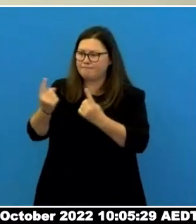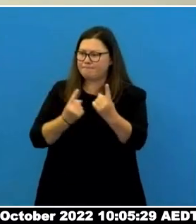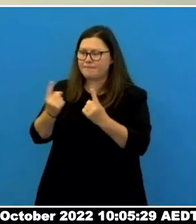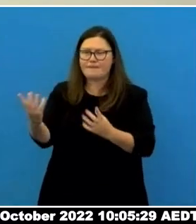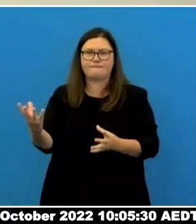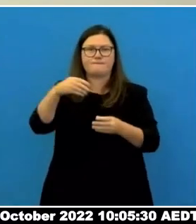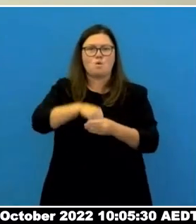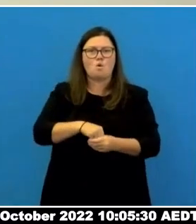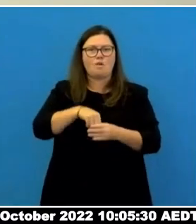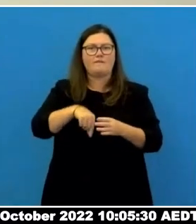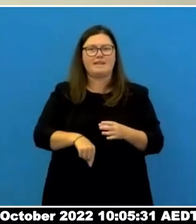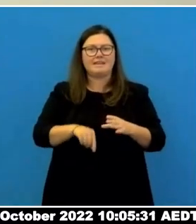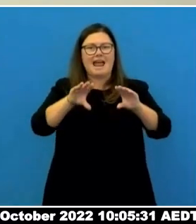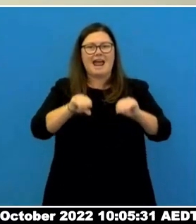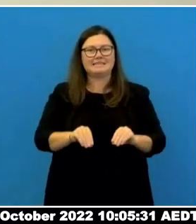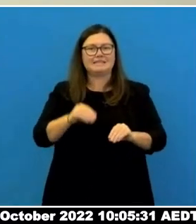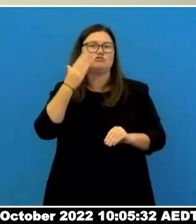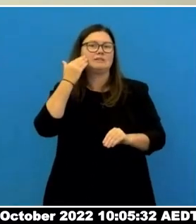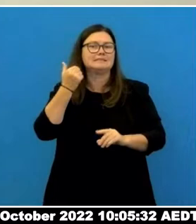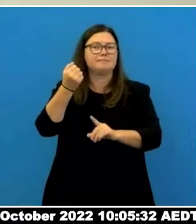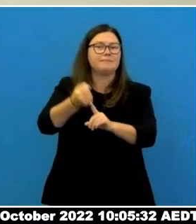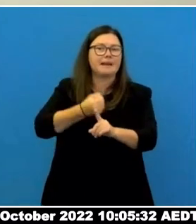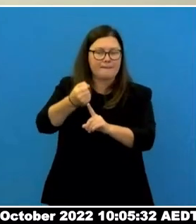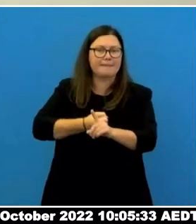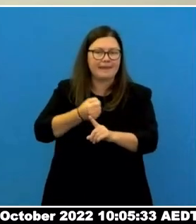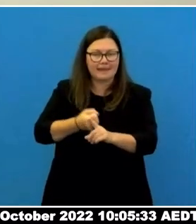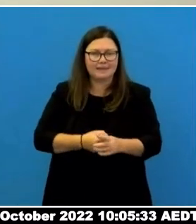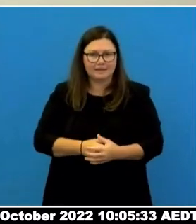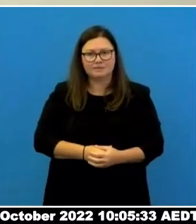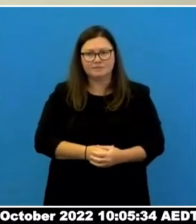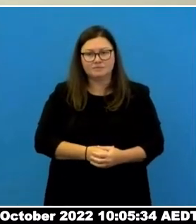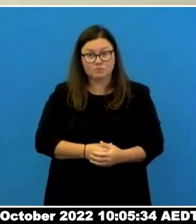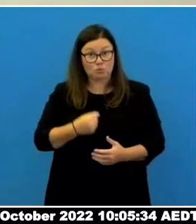Human Rights Commission heard from people with disability of culturally and linguistically diverse backgrounds